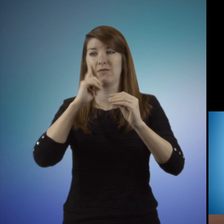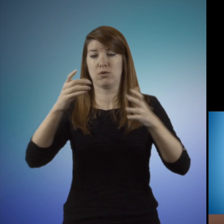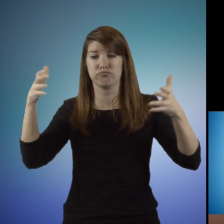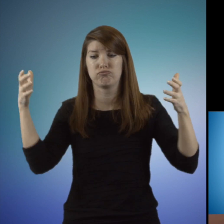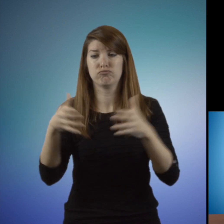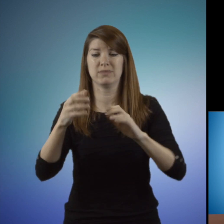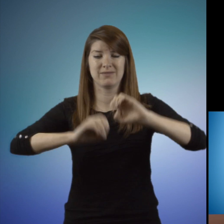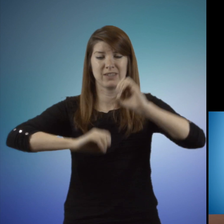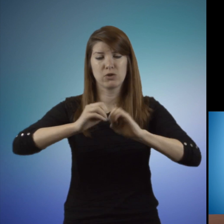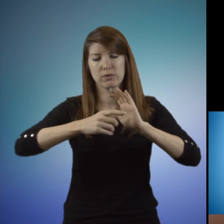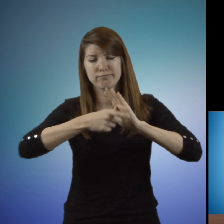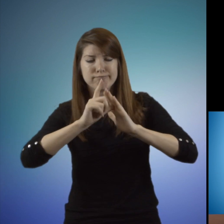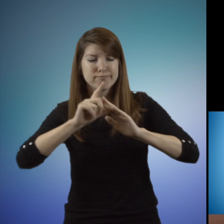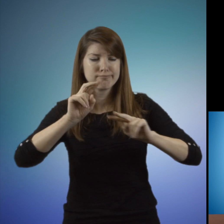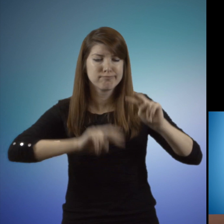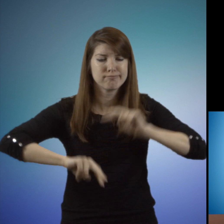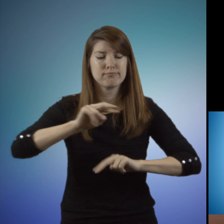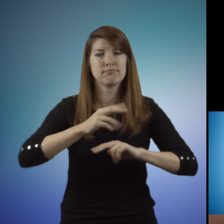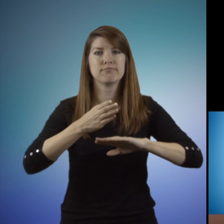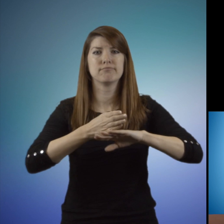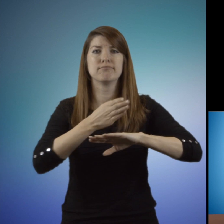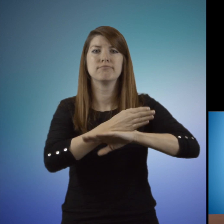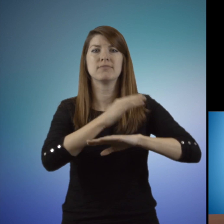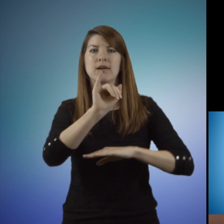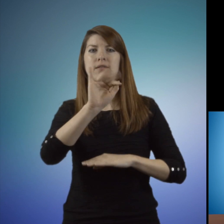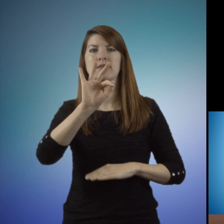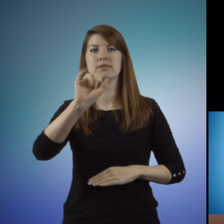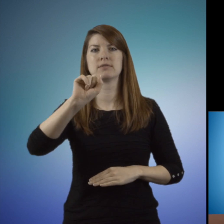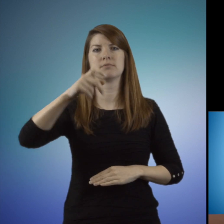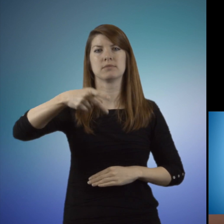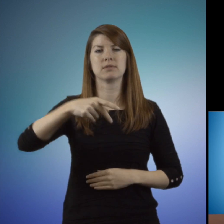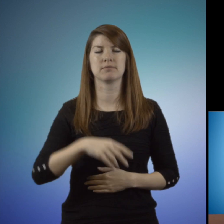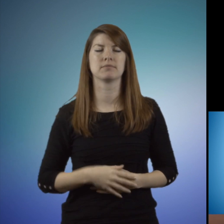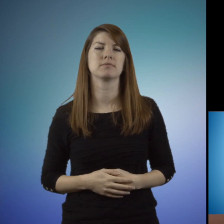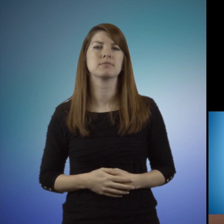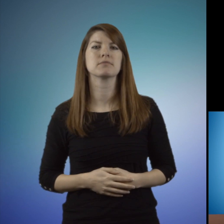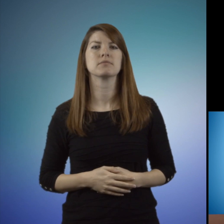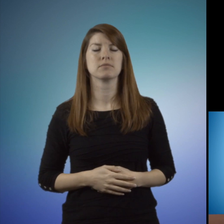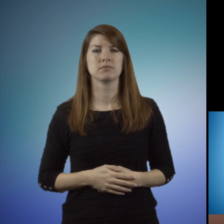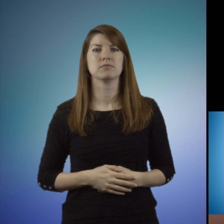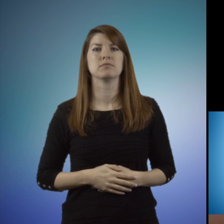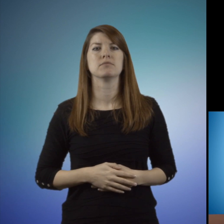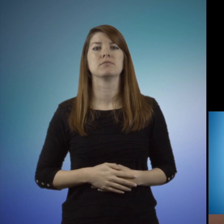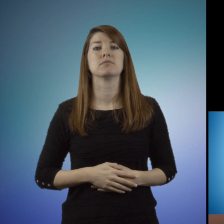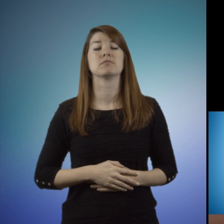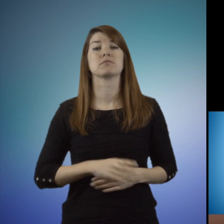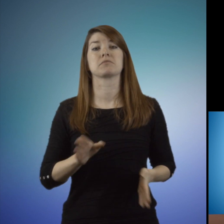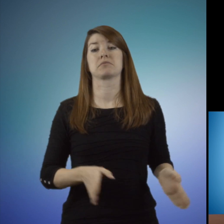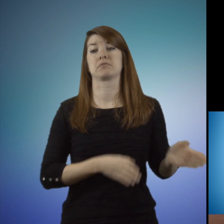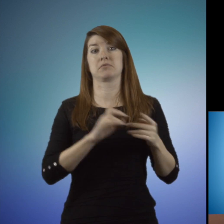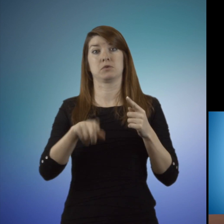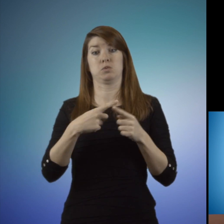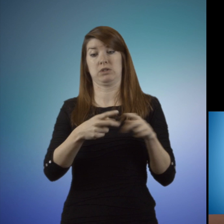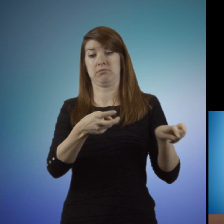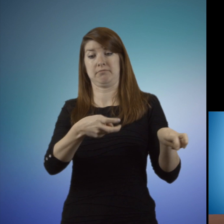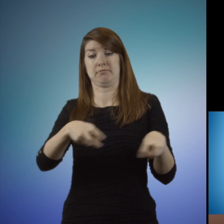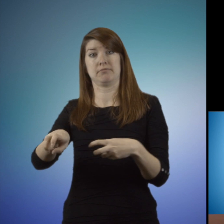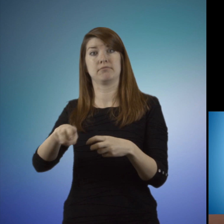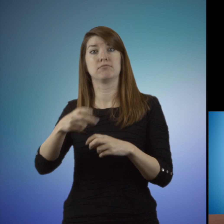When we transition to preschool, we're now in IDEA,